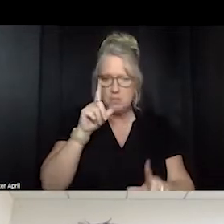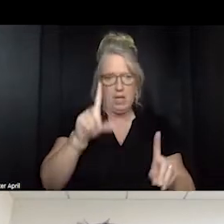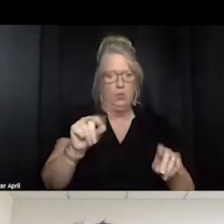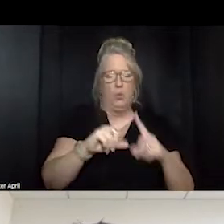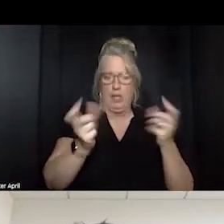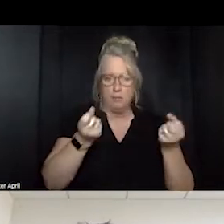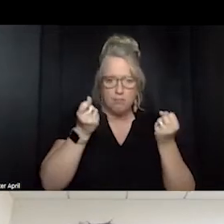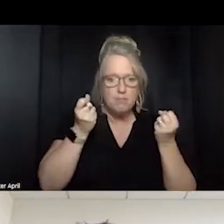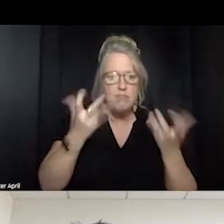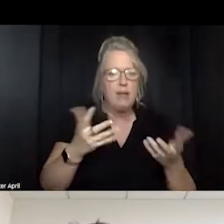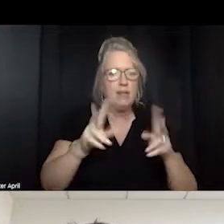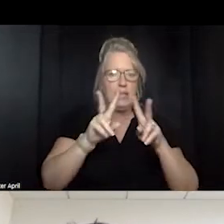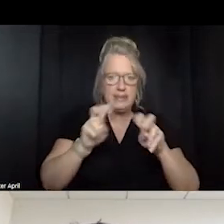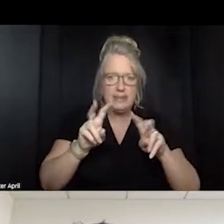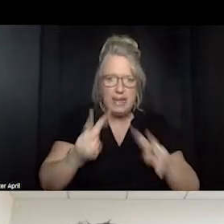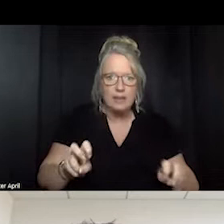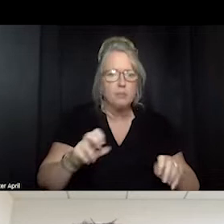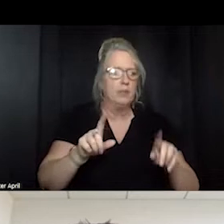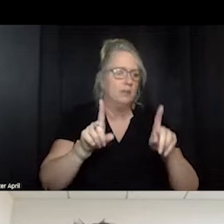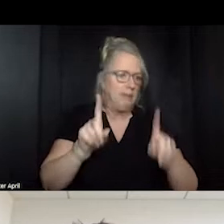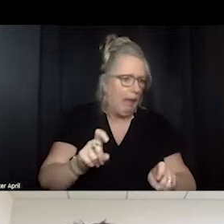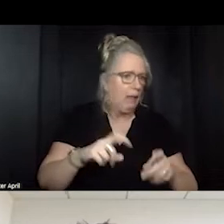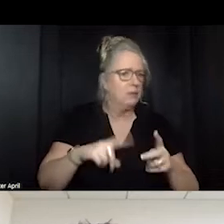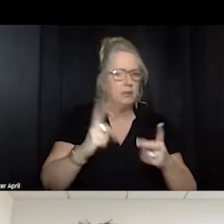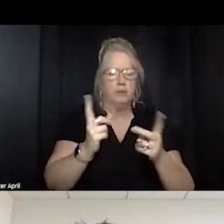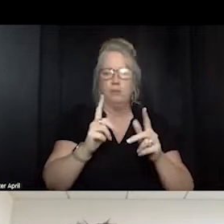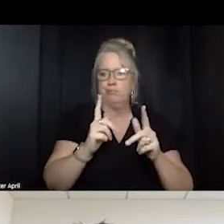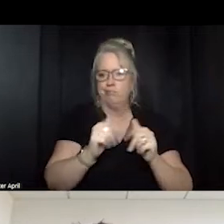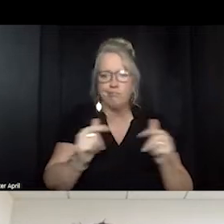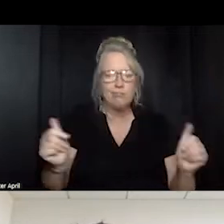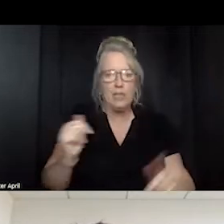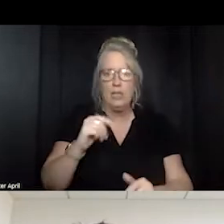ASSESSMENTS, OR, TASKS, OR, OR WHATNOT? JUST BECAUSE WE COULD. WE COULD MAKE A